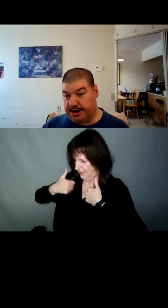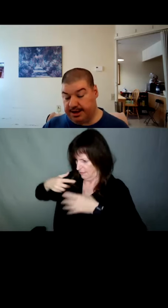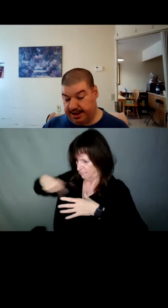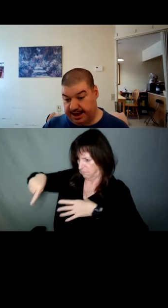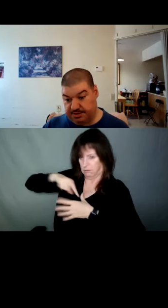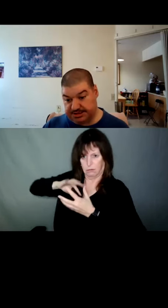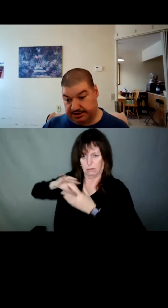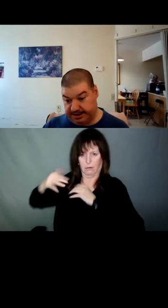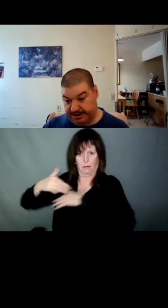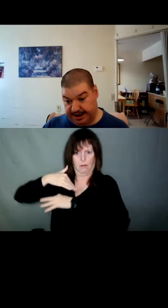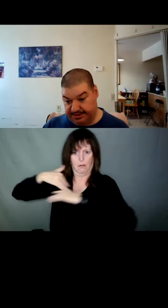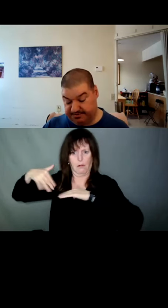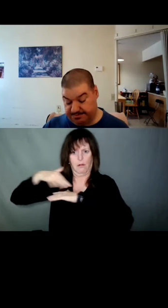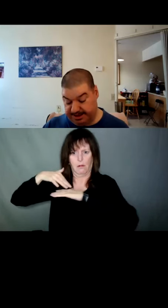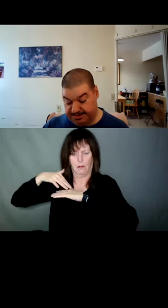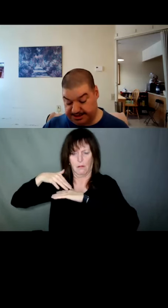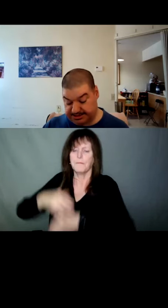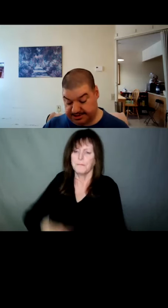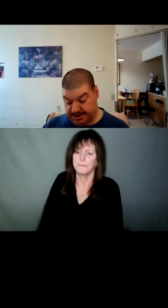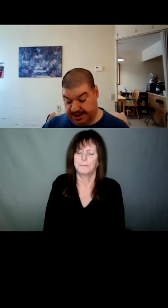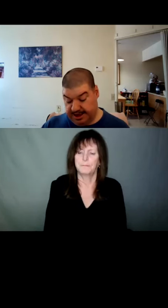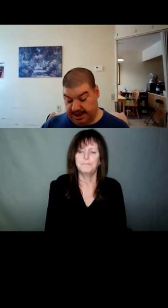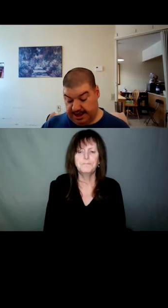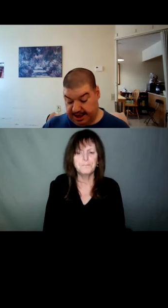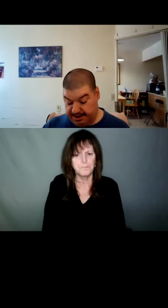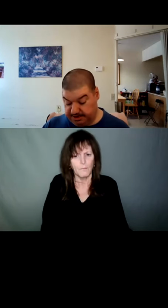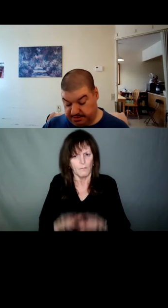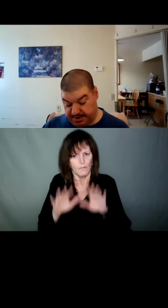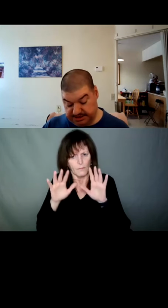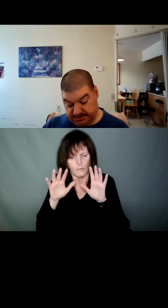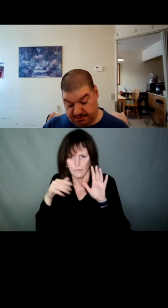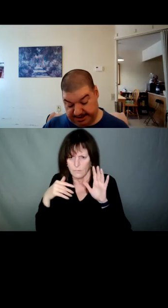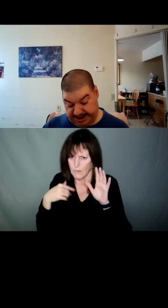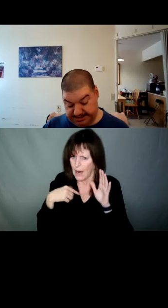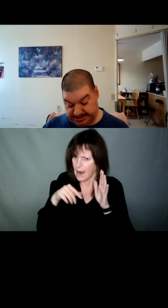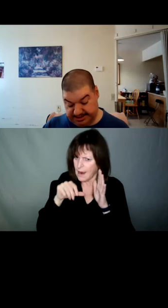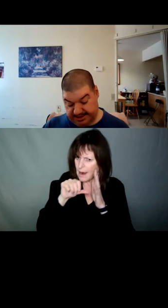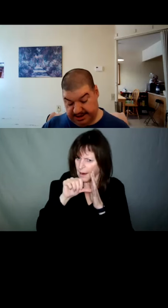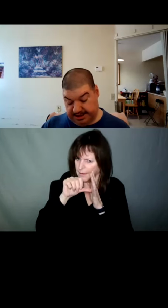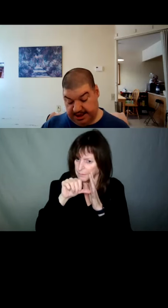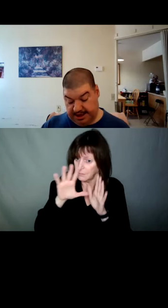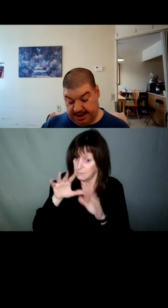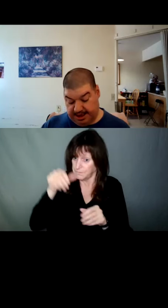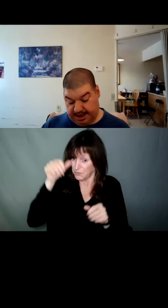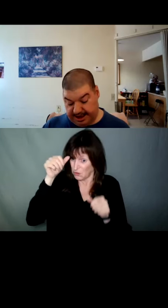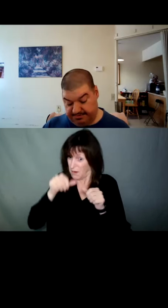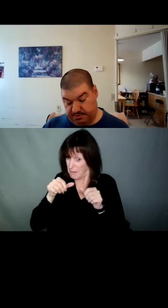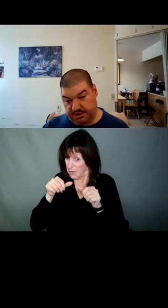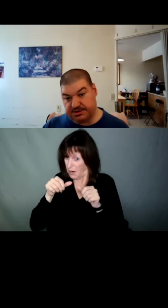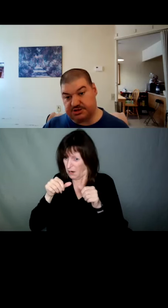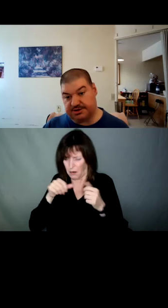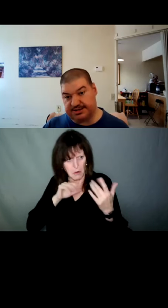and I live in a Congress setting . The reason why did this is because as I mentioned